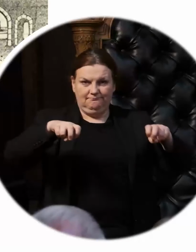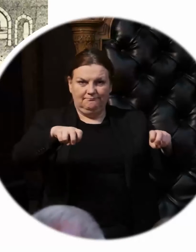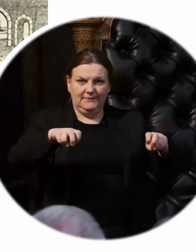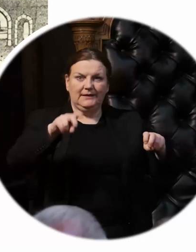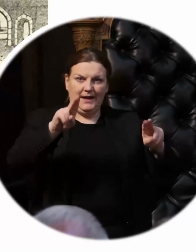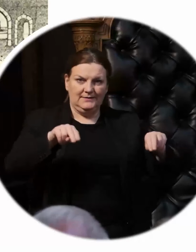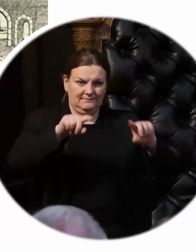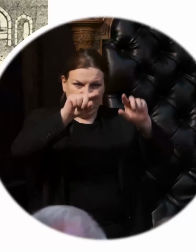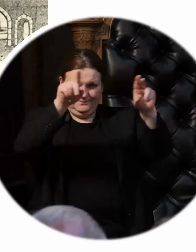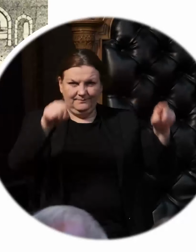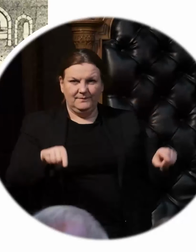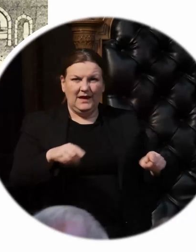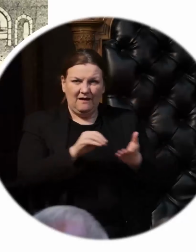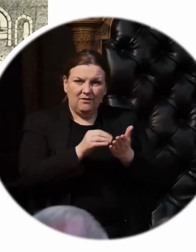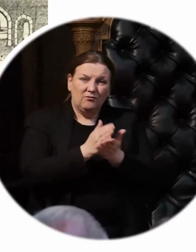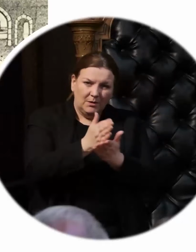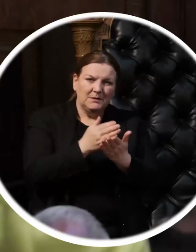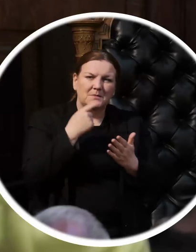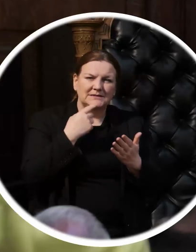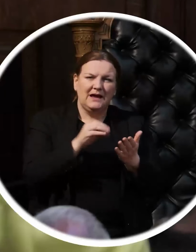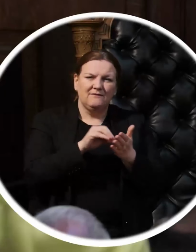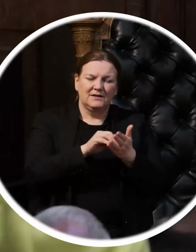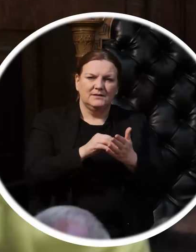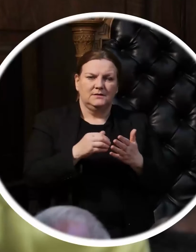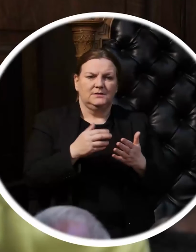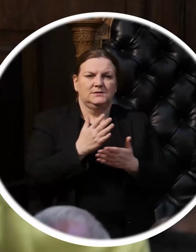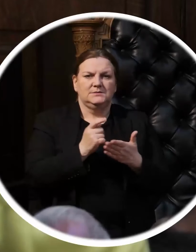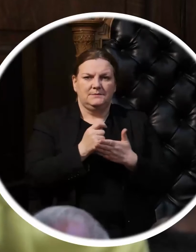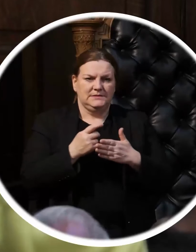infrastructure, which of course is incredibly disruptive to the streetscape.